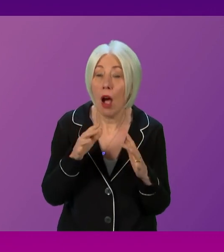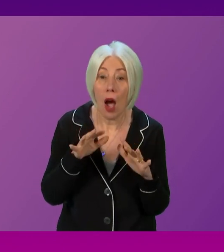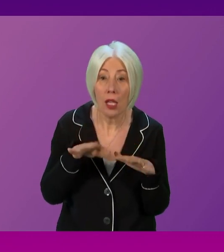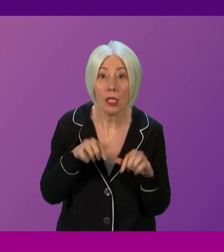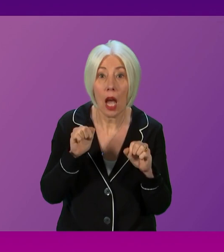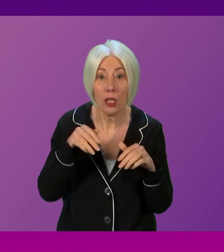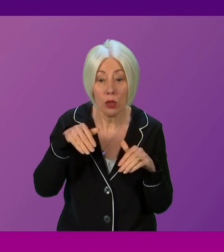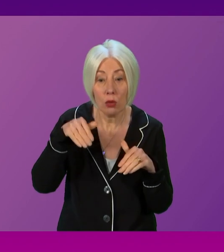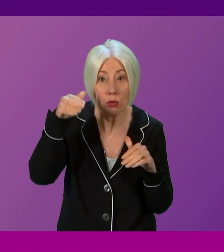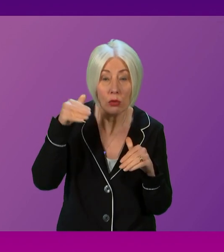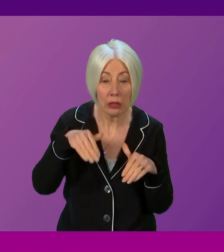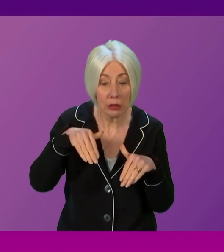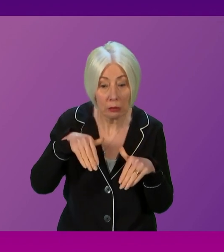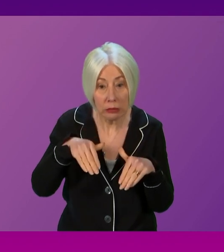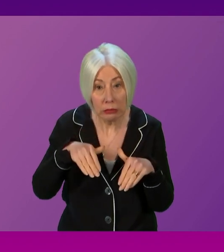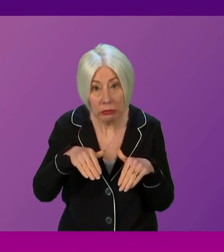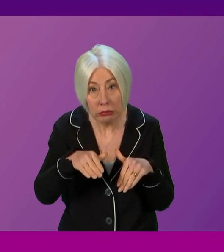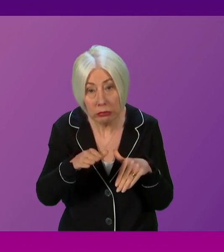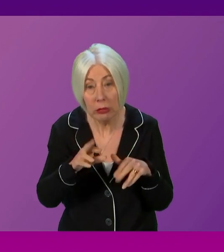abate and we hope to see further improvements in the weeks to come.